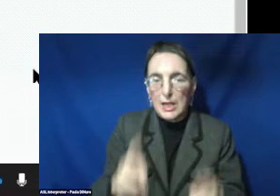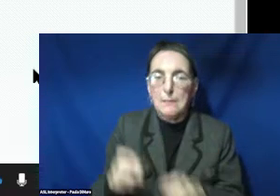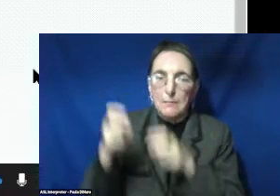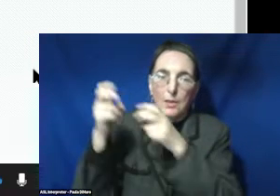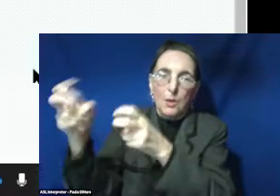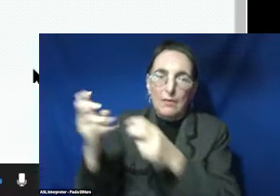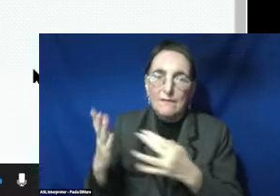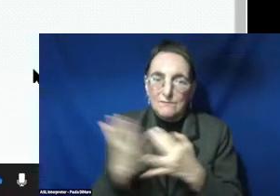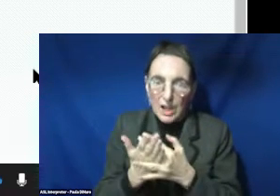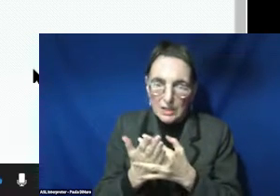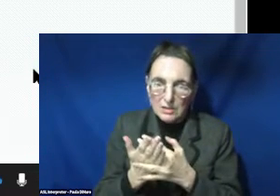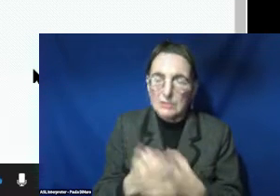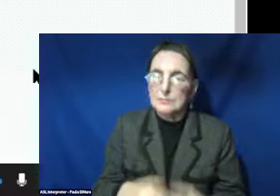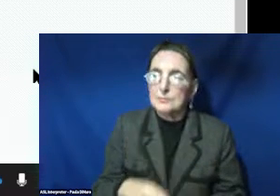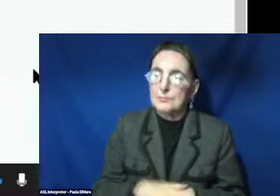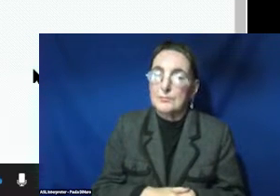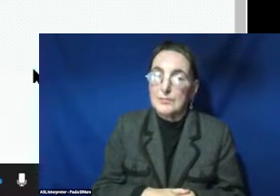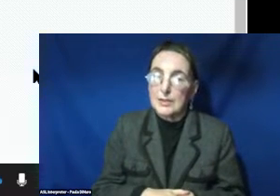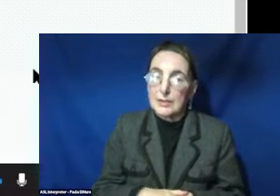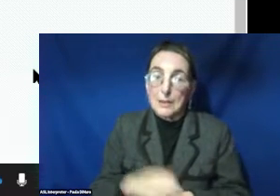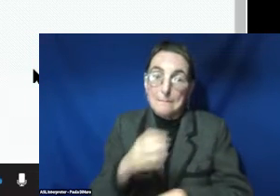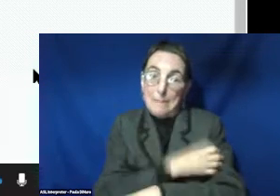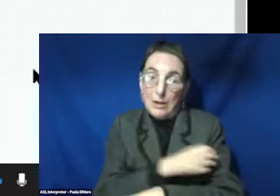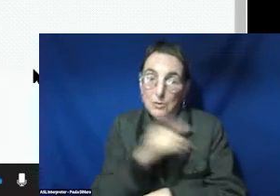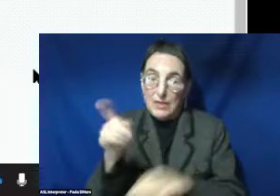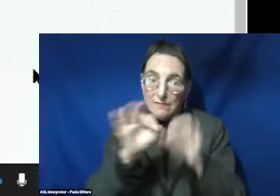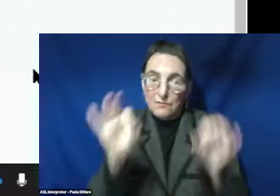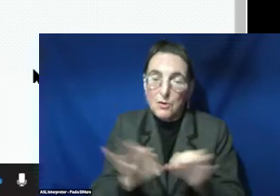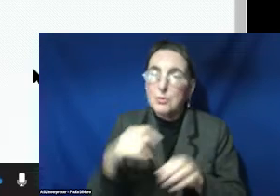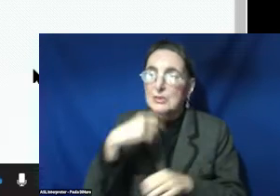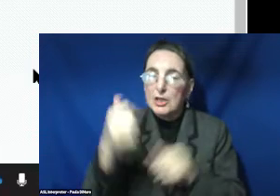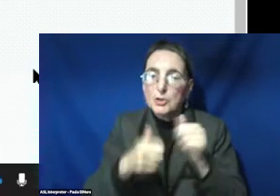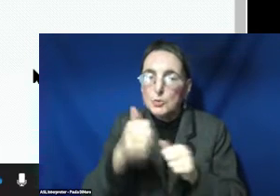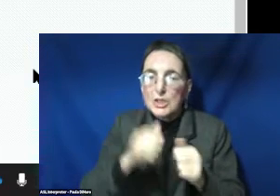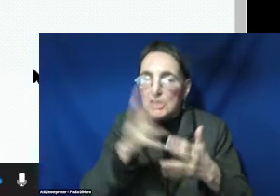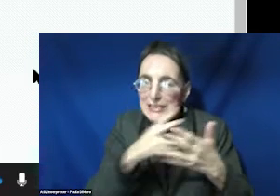So the power of this form is it will tell you which table, which column, which row contains an error.